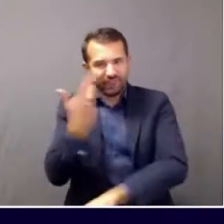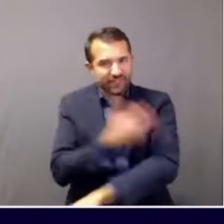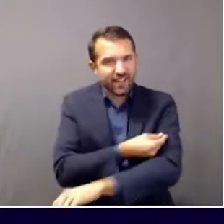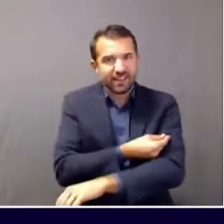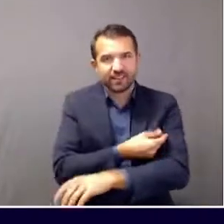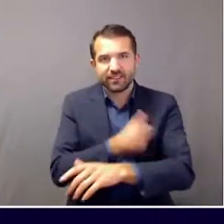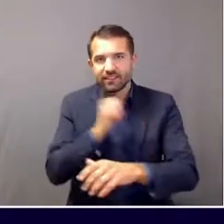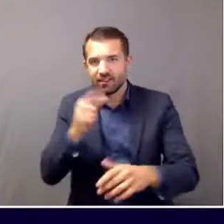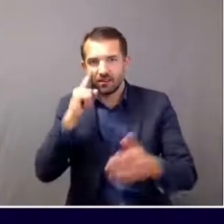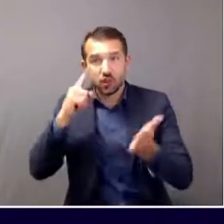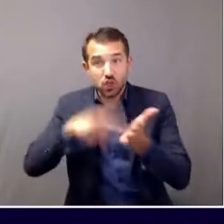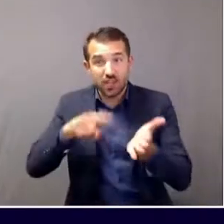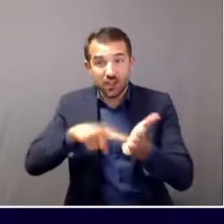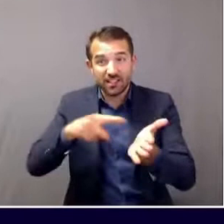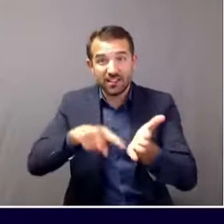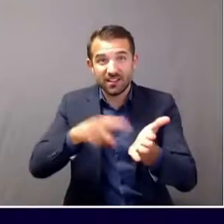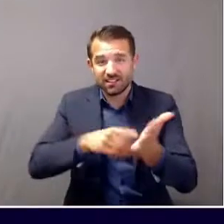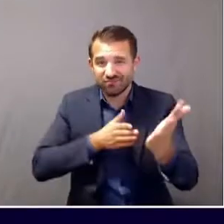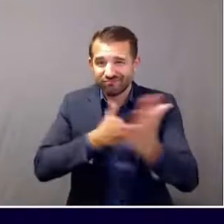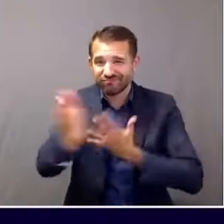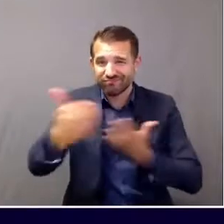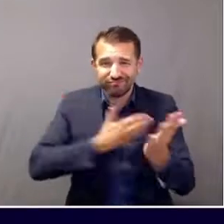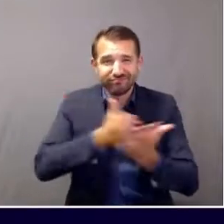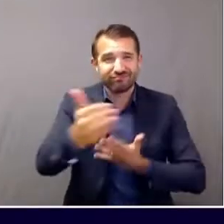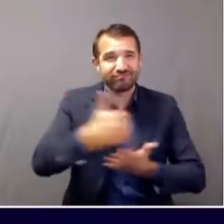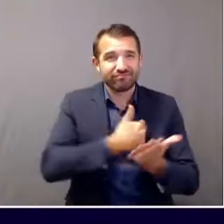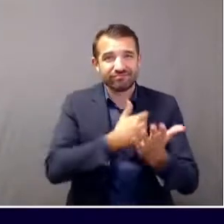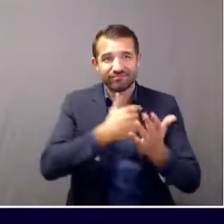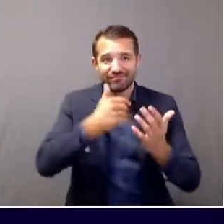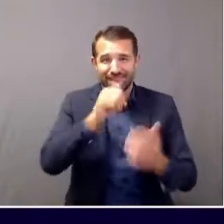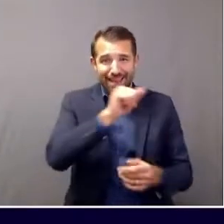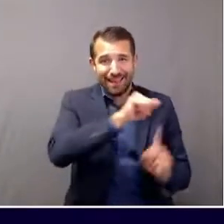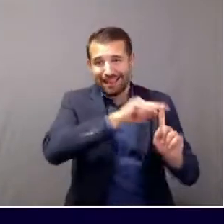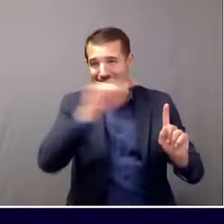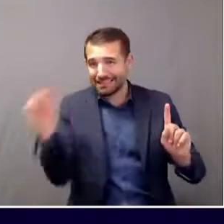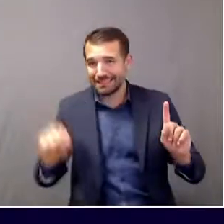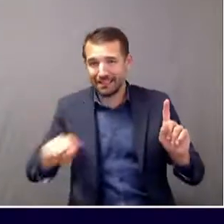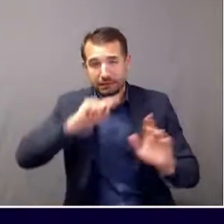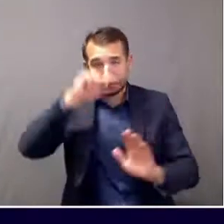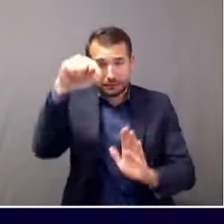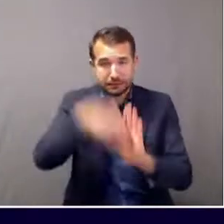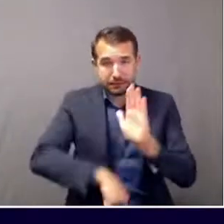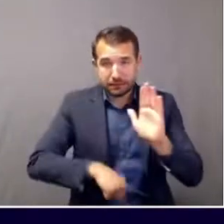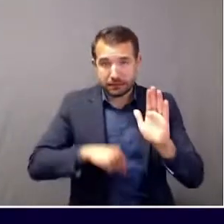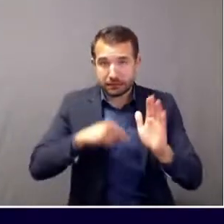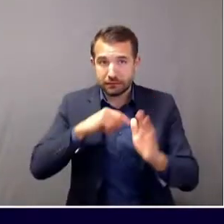imaginable